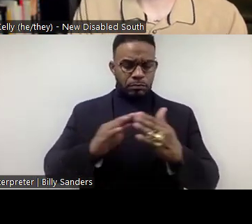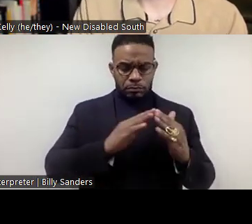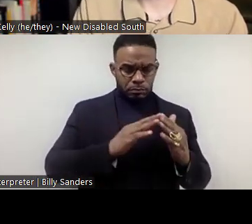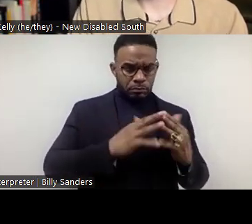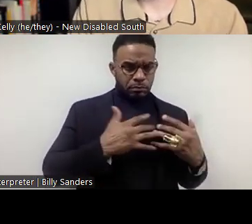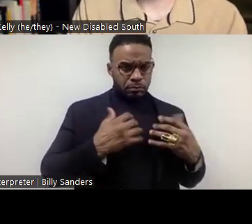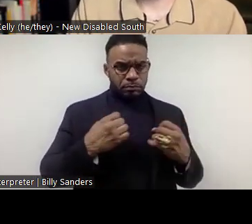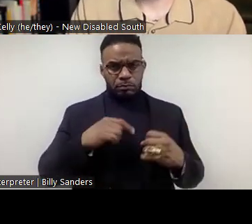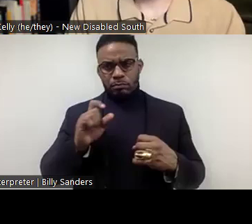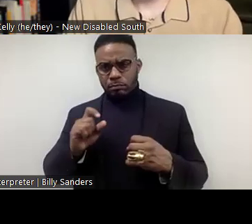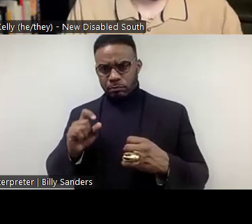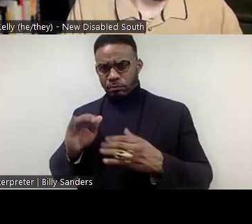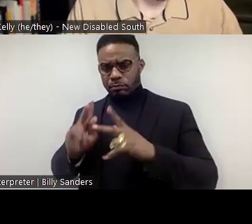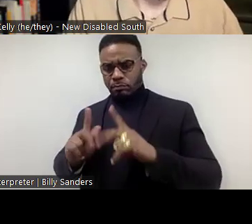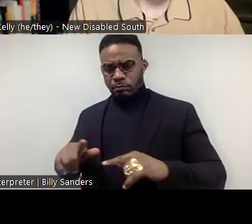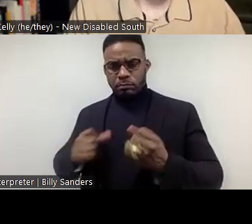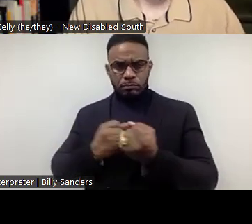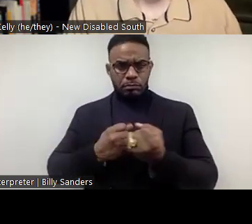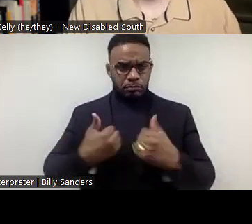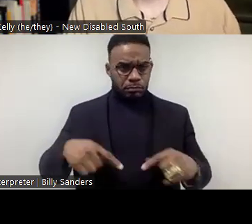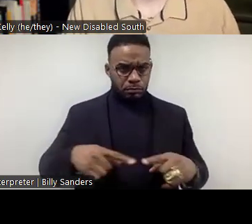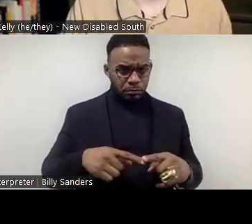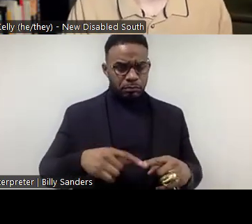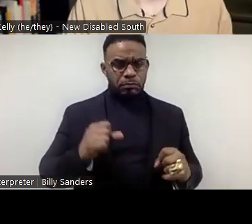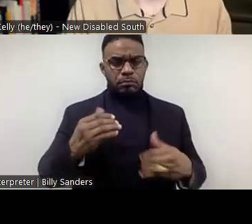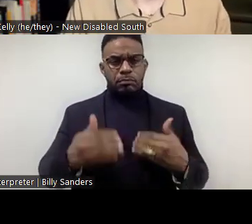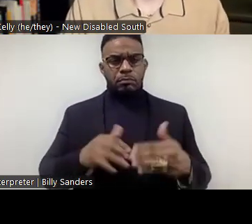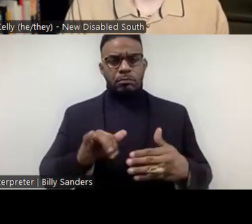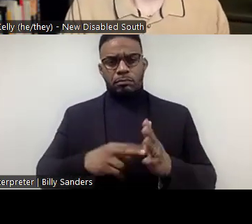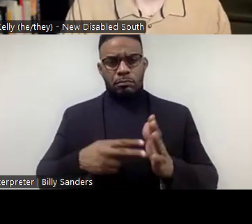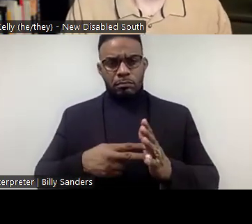can. But we need the community strength and we need the